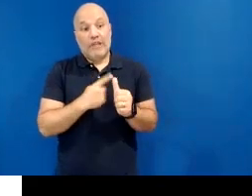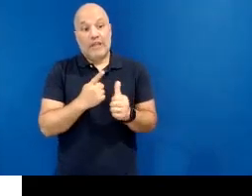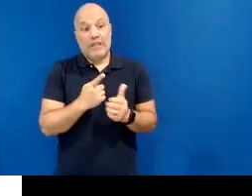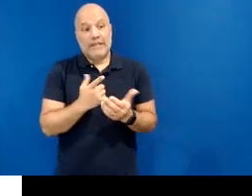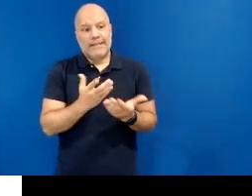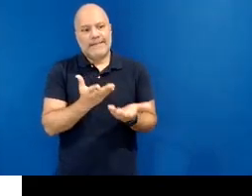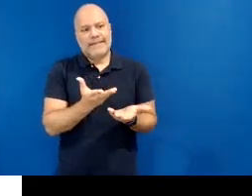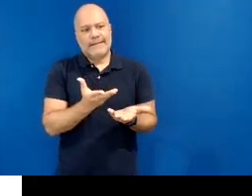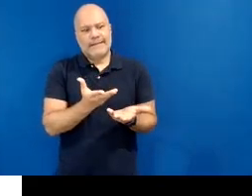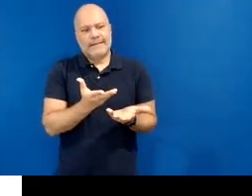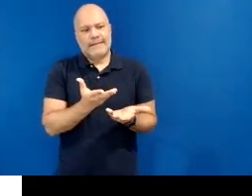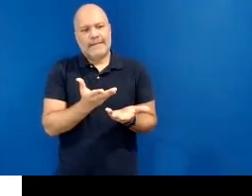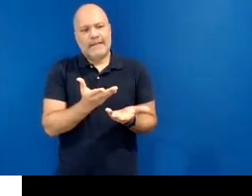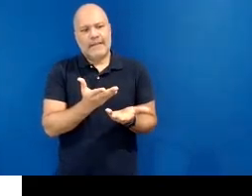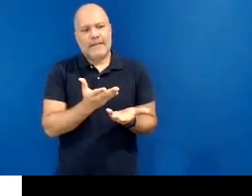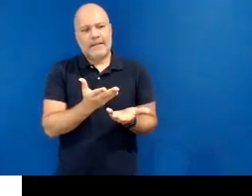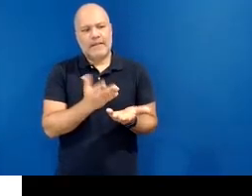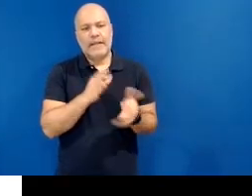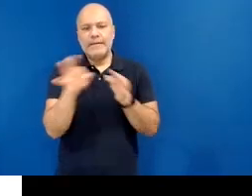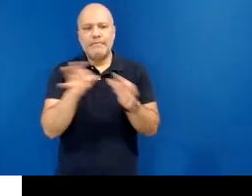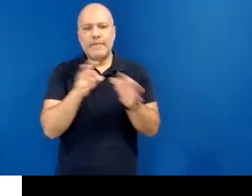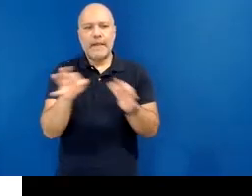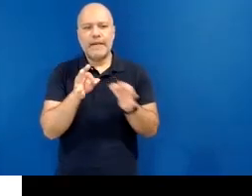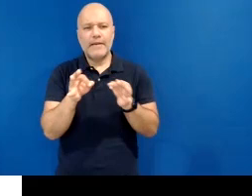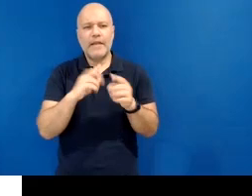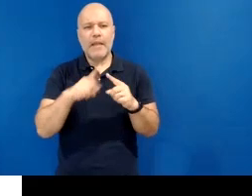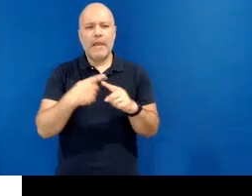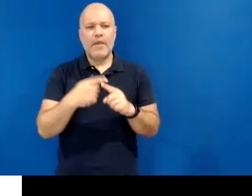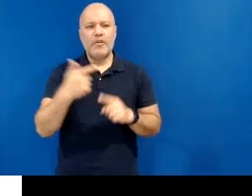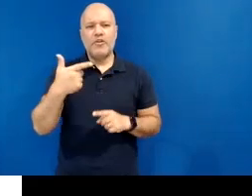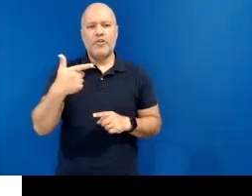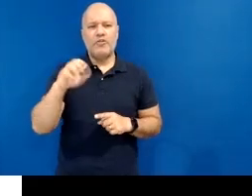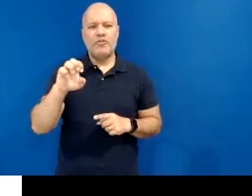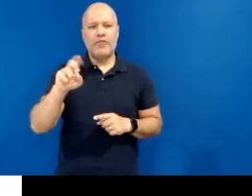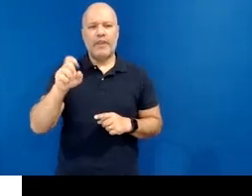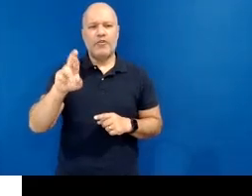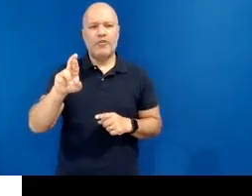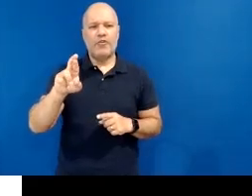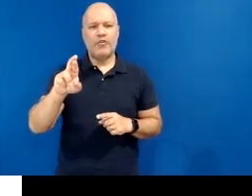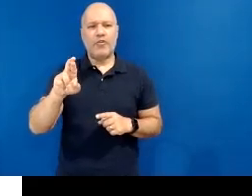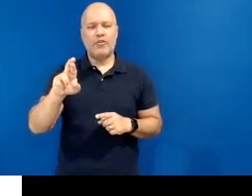like gender and performing that gender. And Melissa.